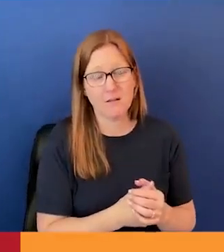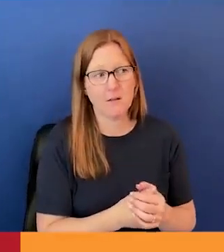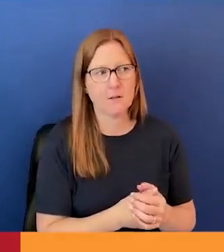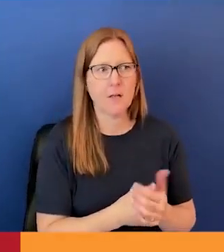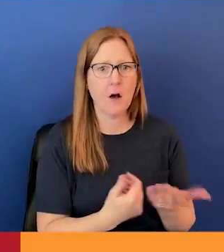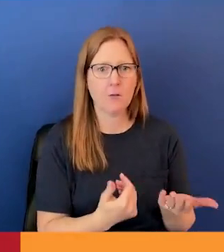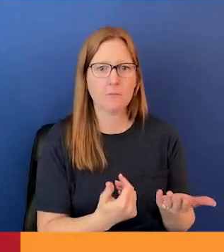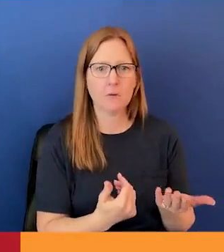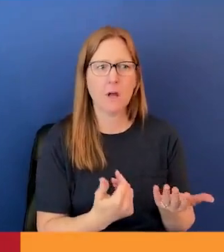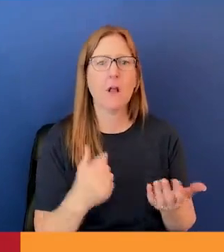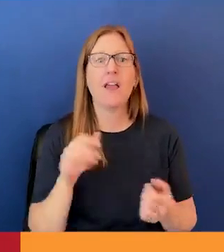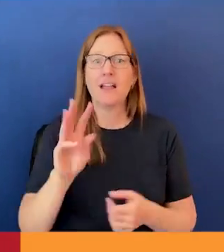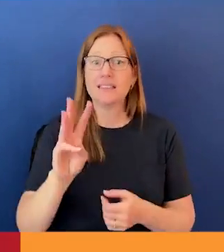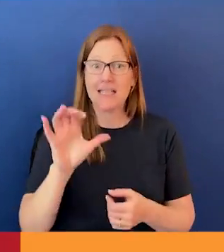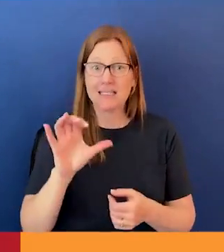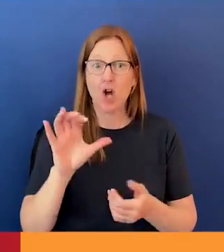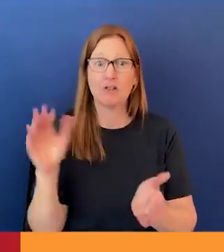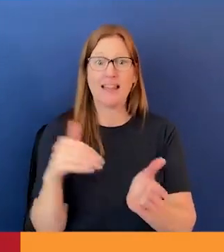in the number of 600,000 people shy.